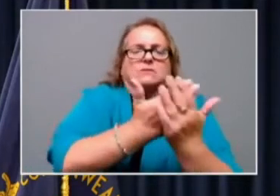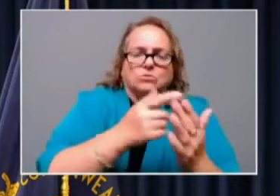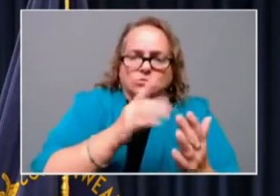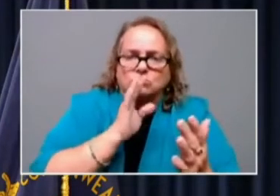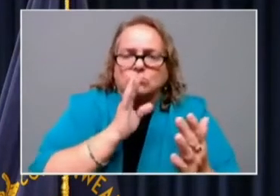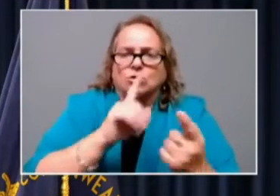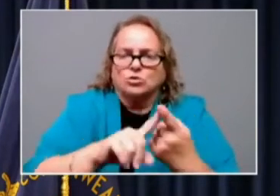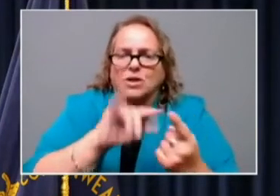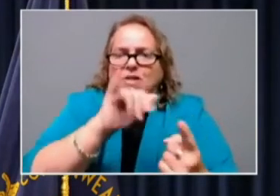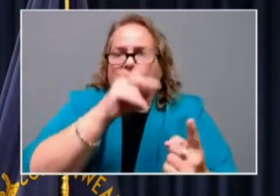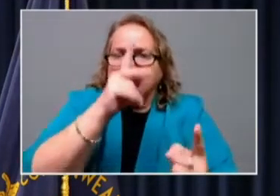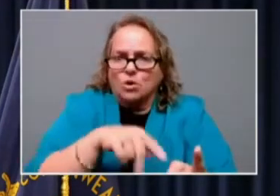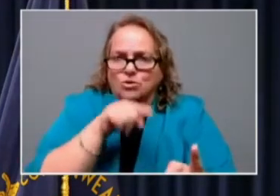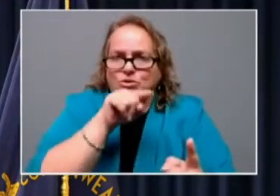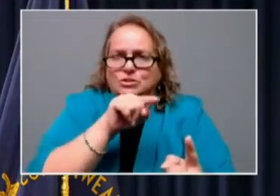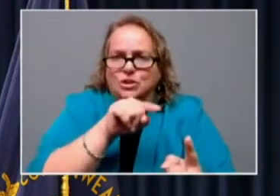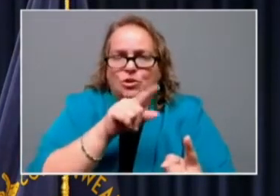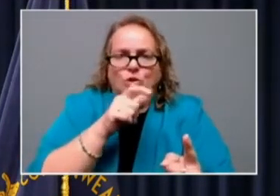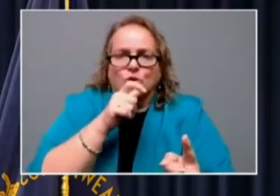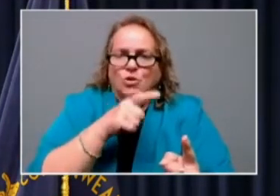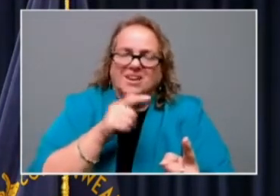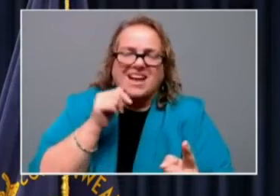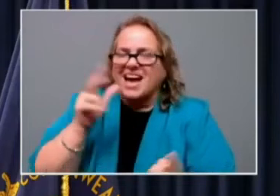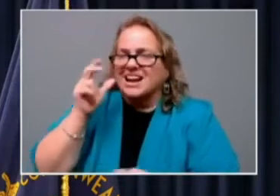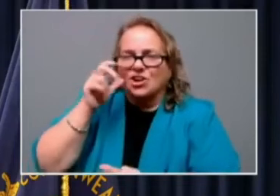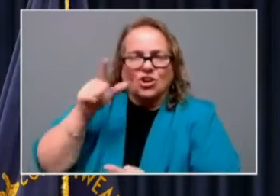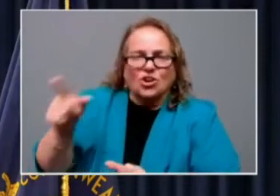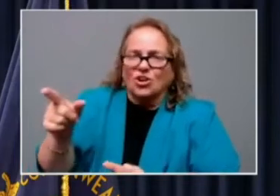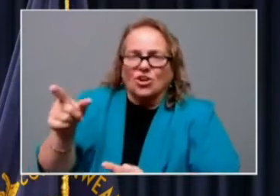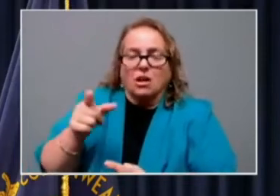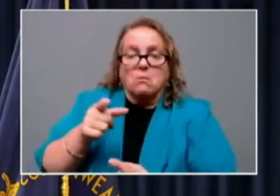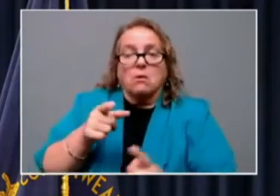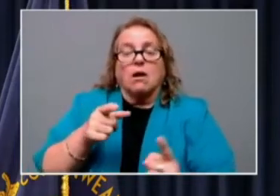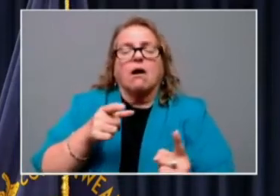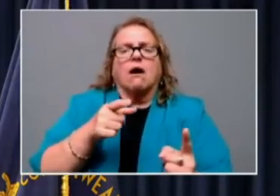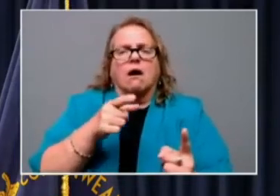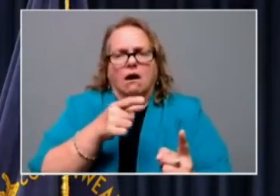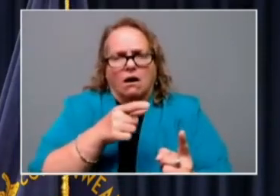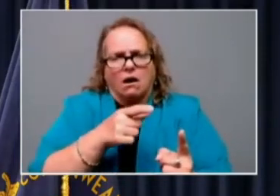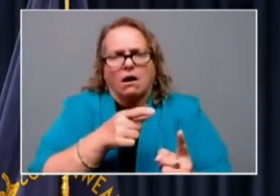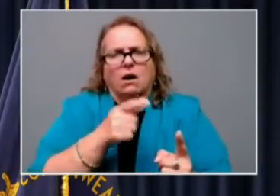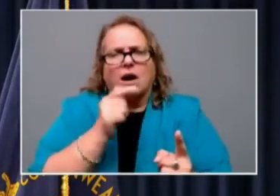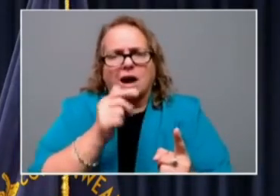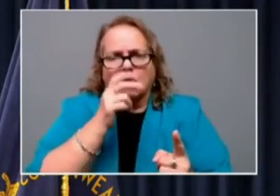wanted to to to hear. I also think it's very important to lift up stories of of